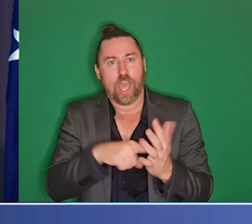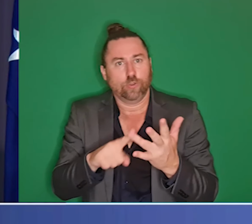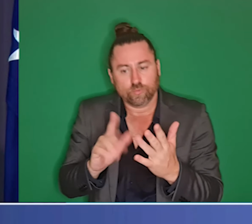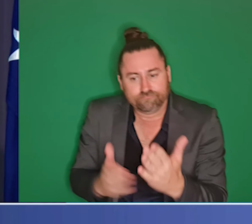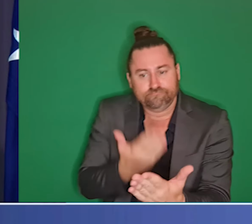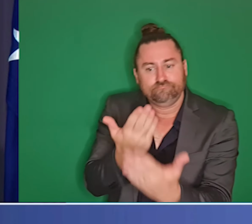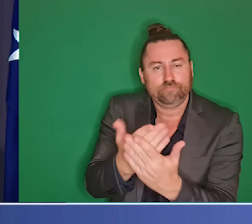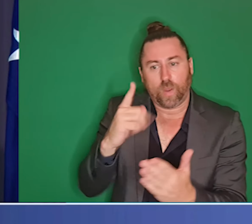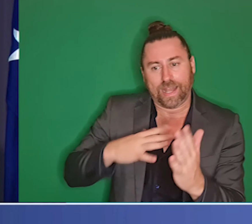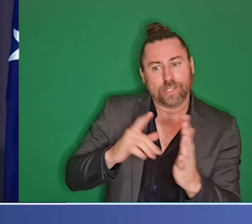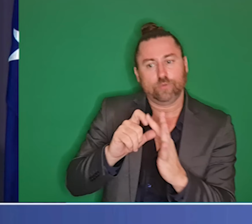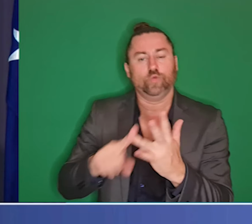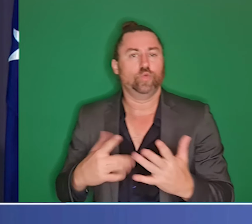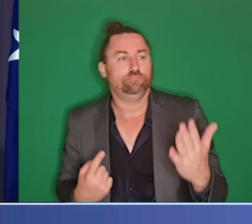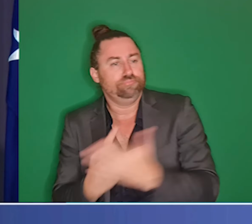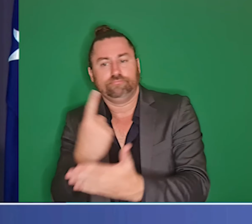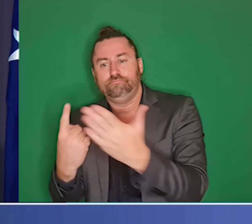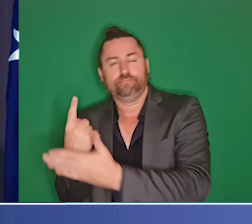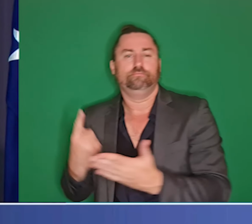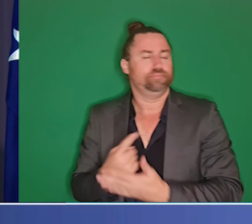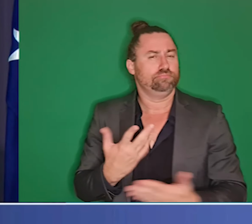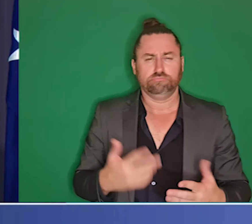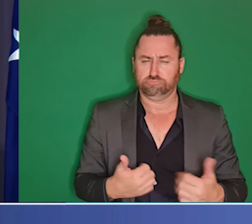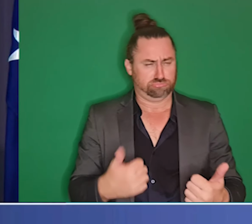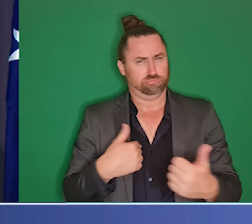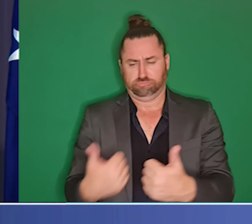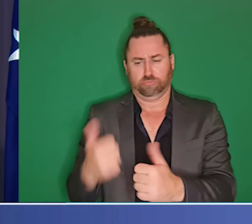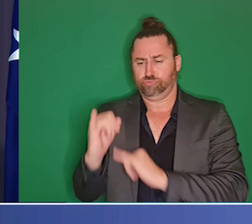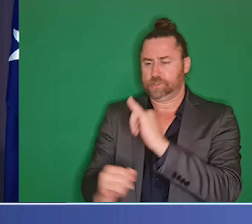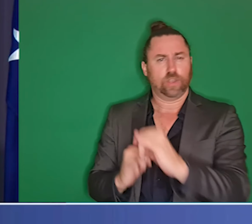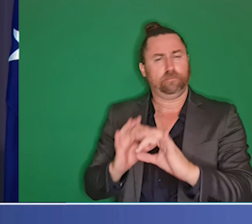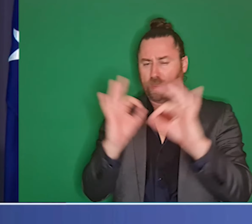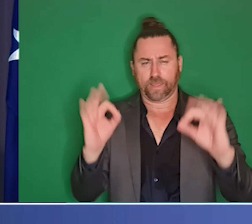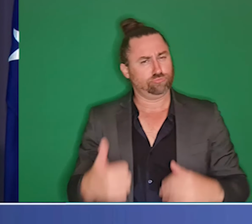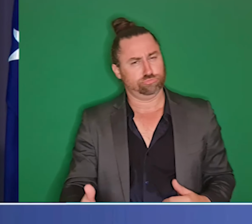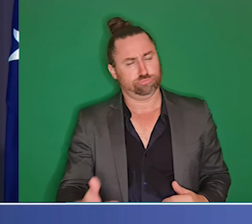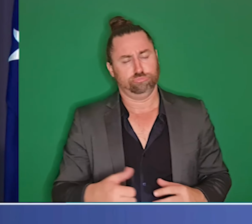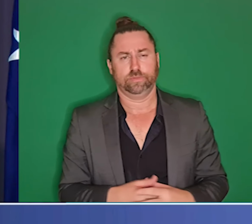in case that threat causes problem...issues with hospital capacity. So, they're doing the right thing.